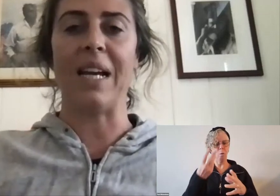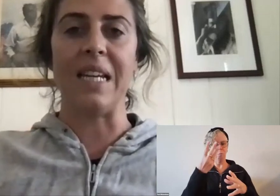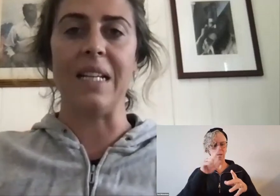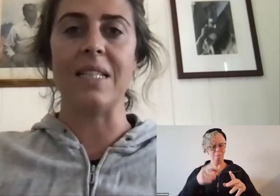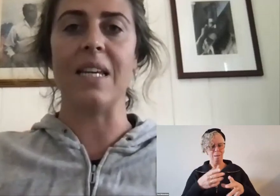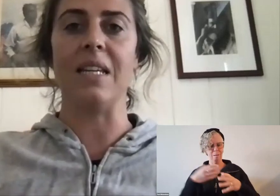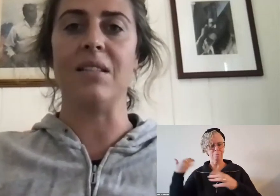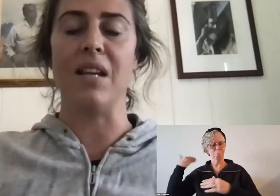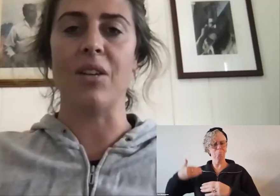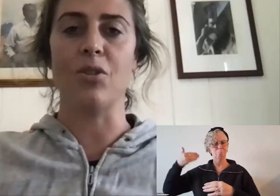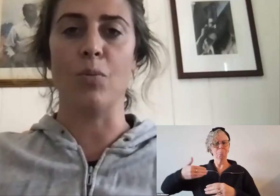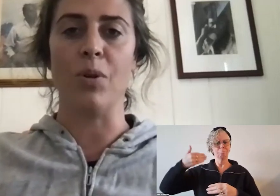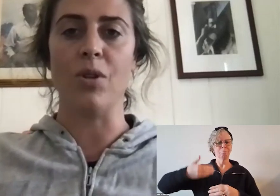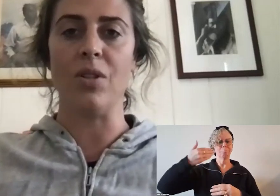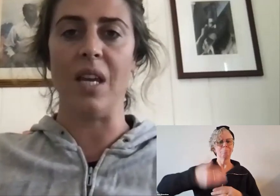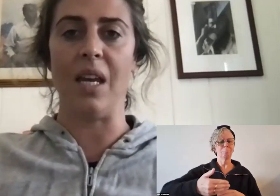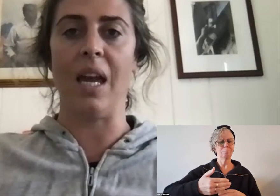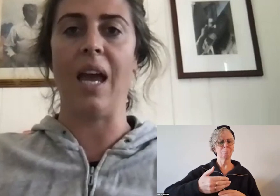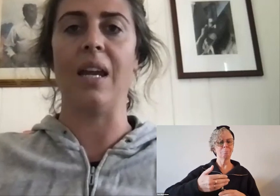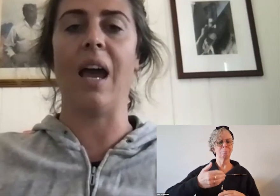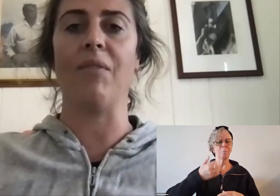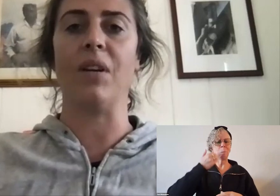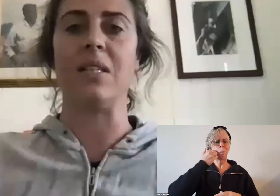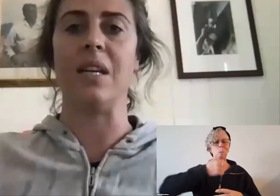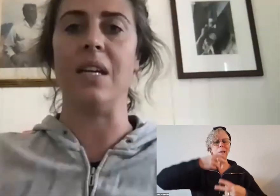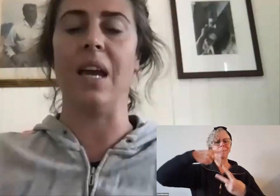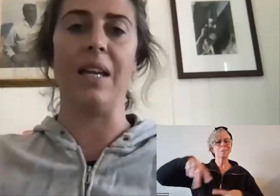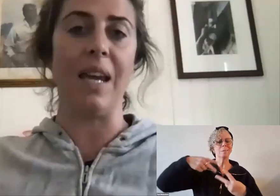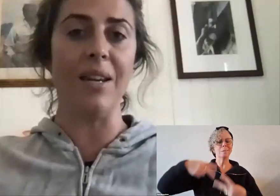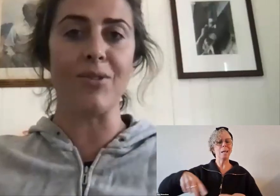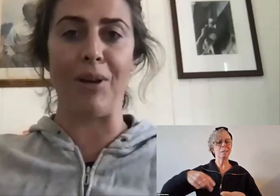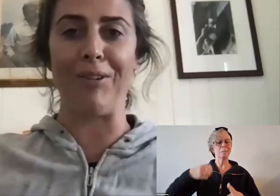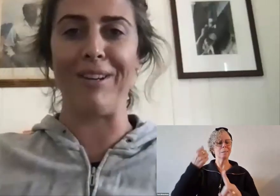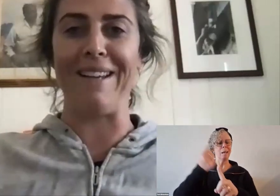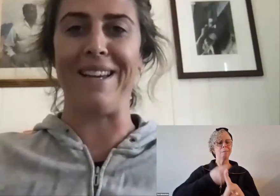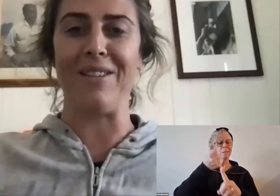BlakDance is the national producing and advocacy and industry organisation